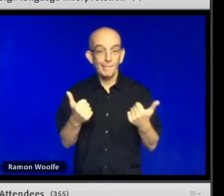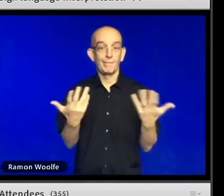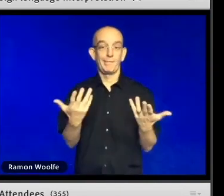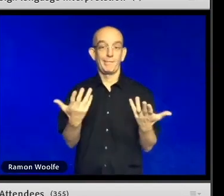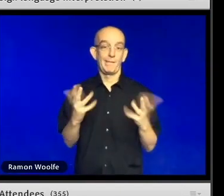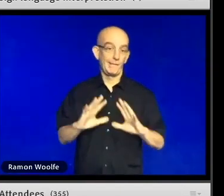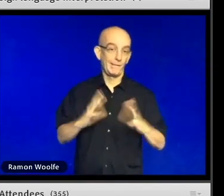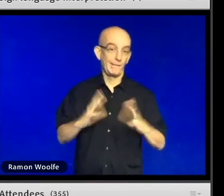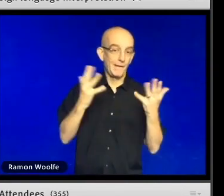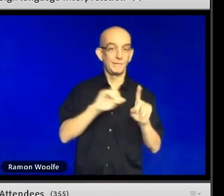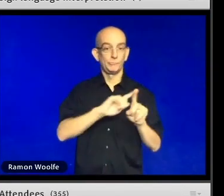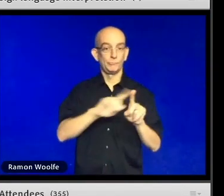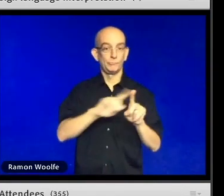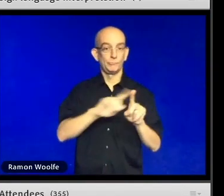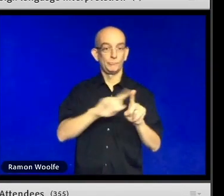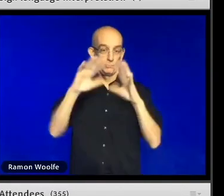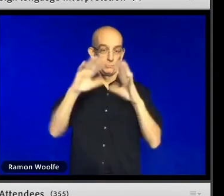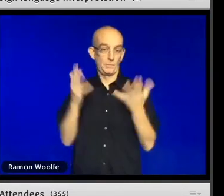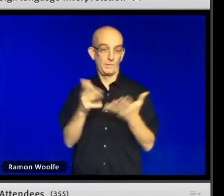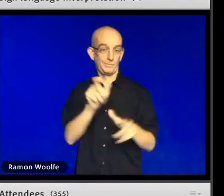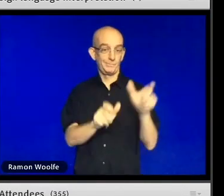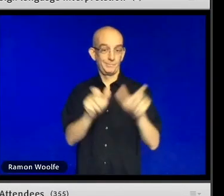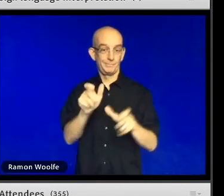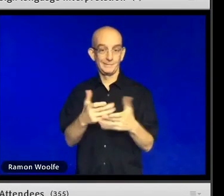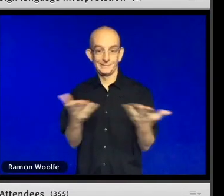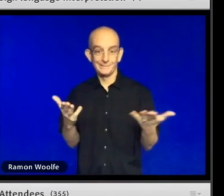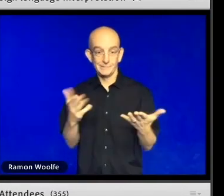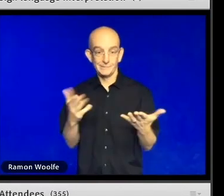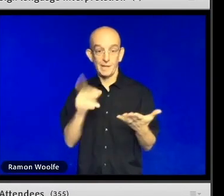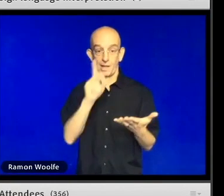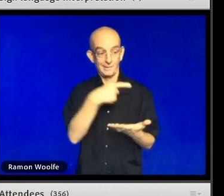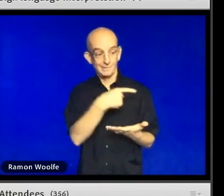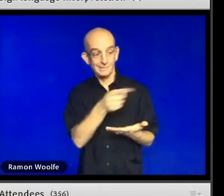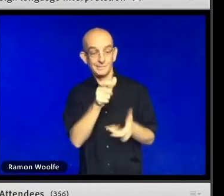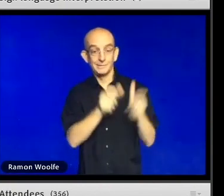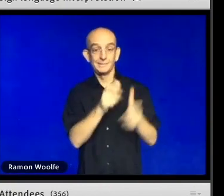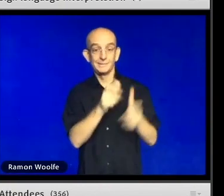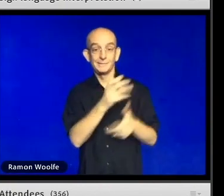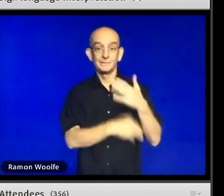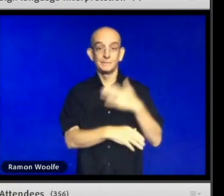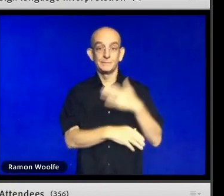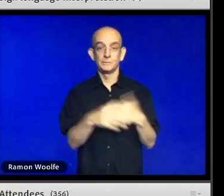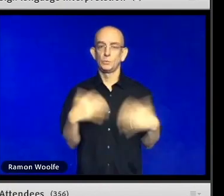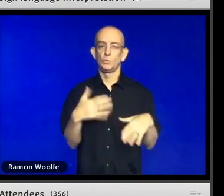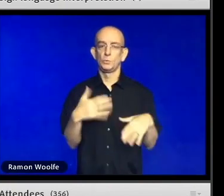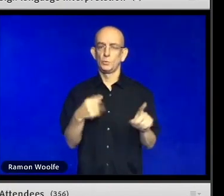of COVID‑19 on people with disabilities are even further exacerbated in humanitarian